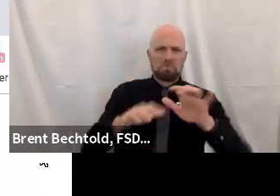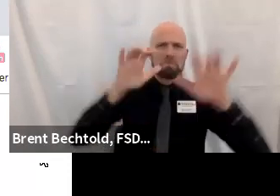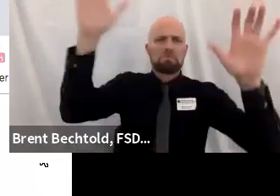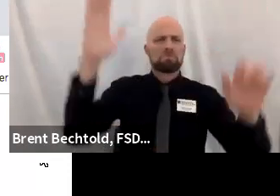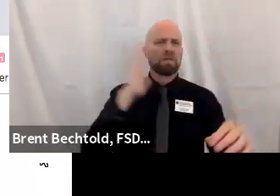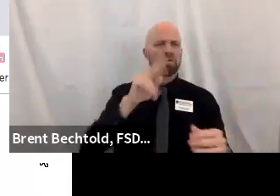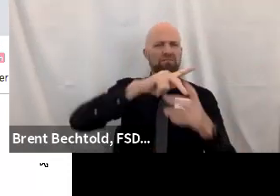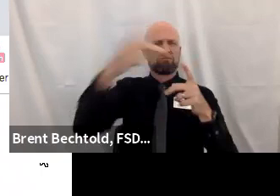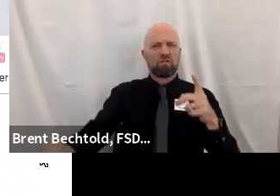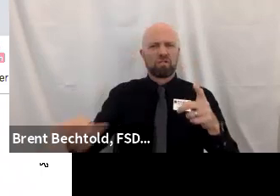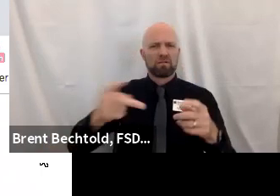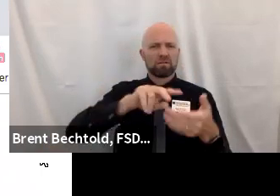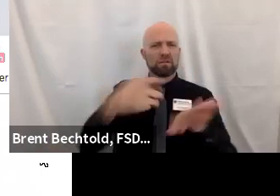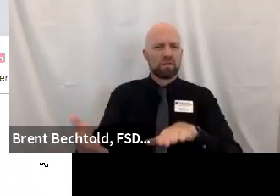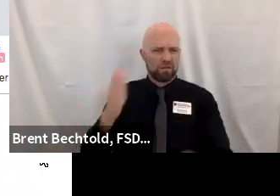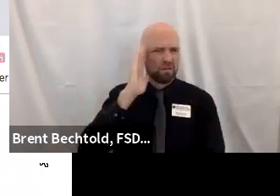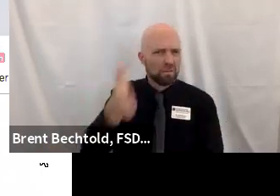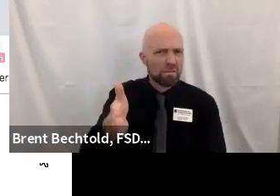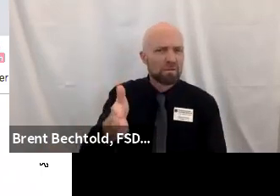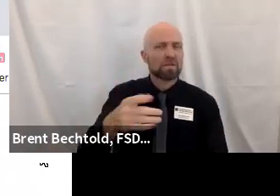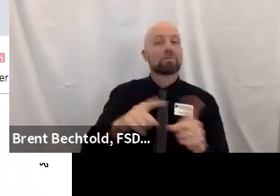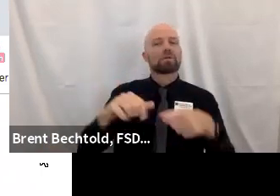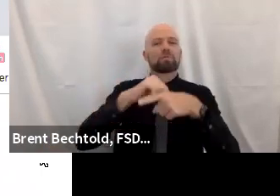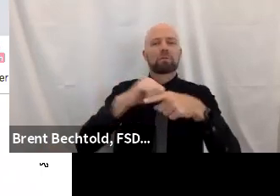He didn't just do it one time. He would have fallen, of course.